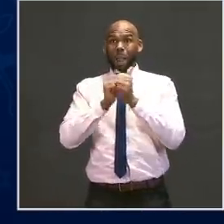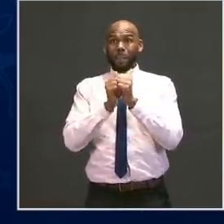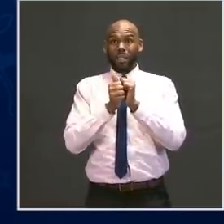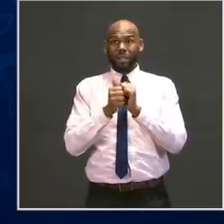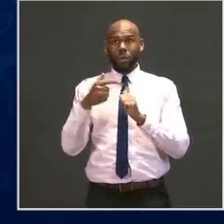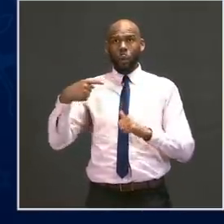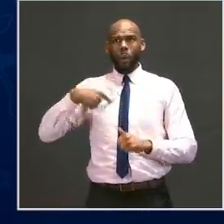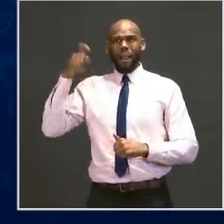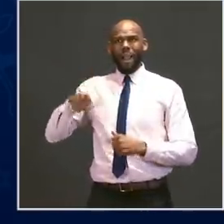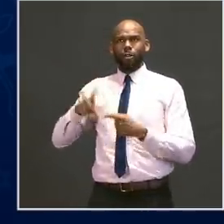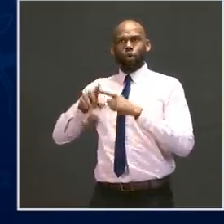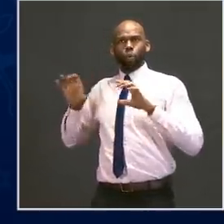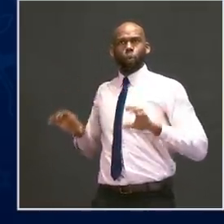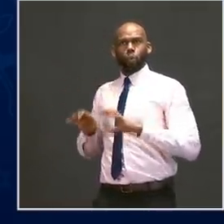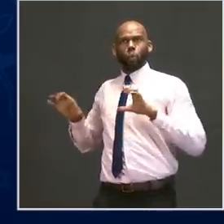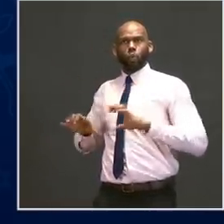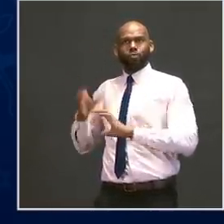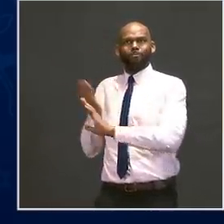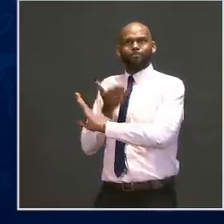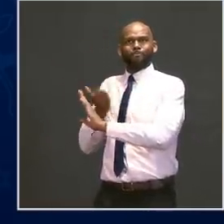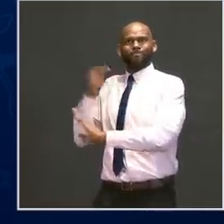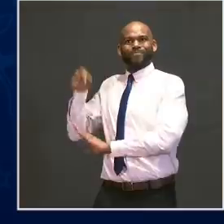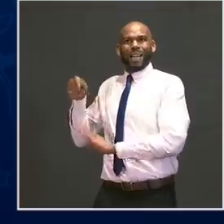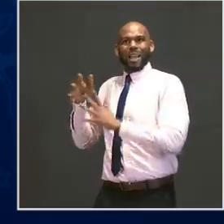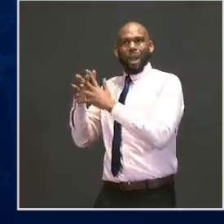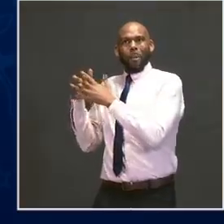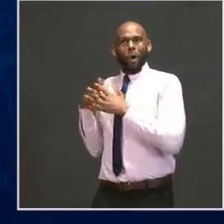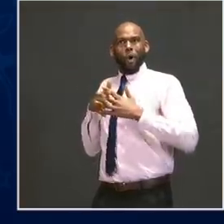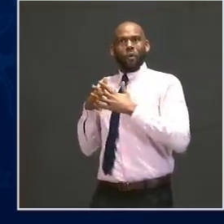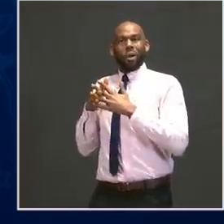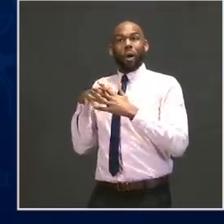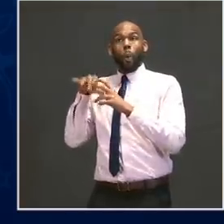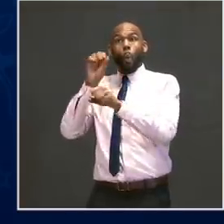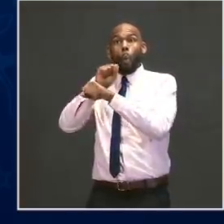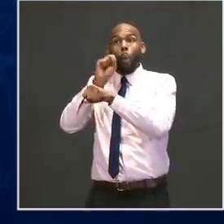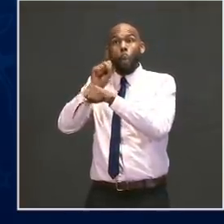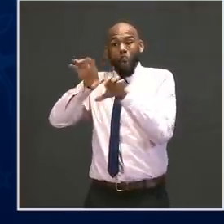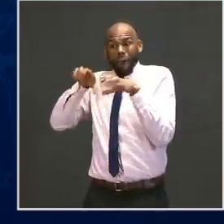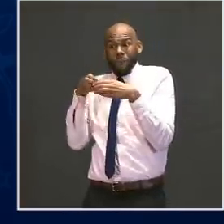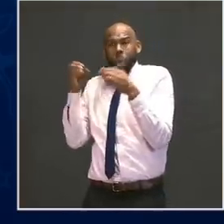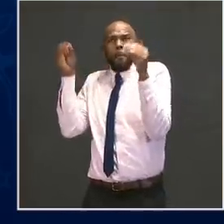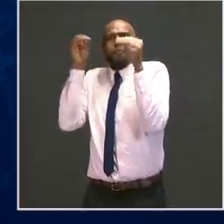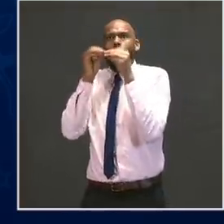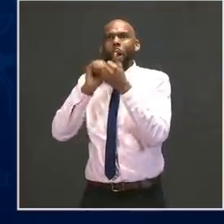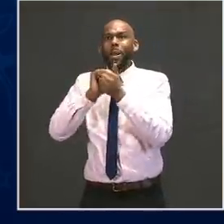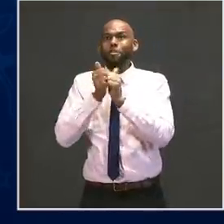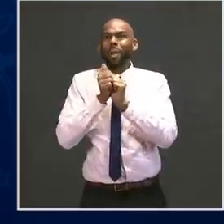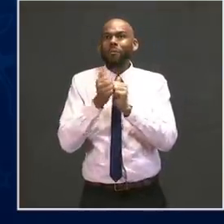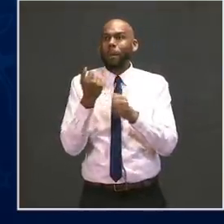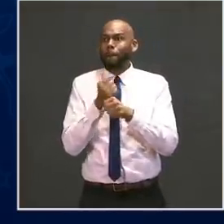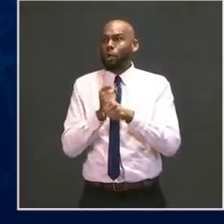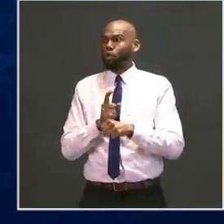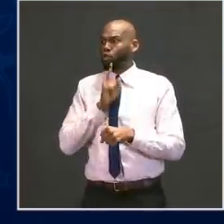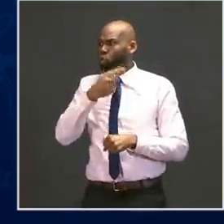including making our own workforce more competitive, ensuring we are taking steps to protect our own technology,